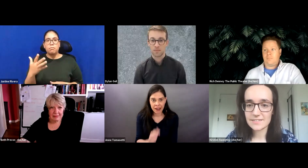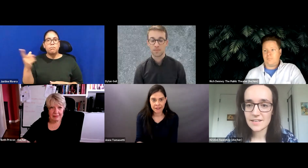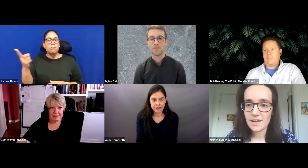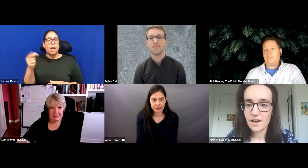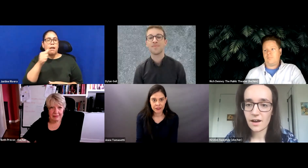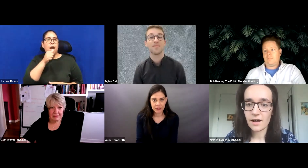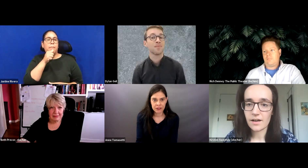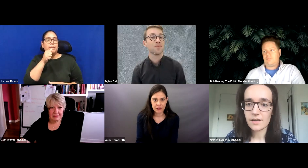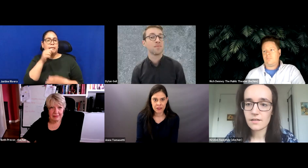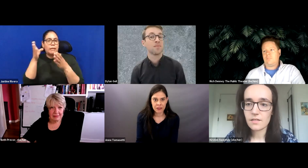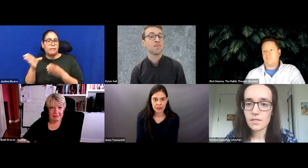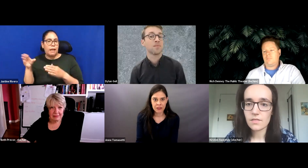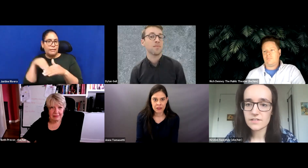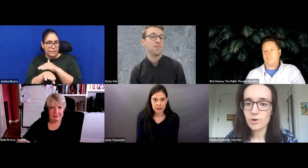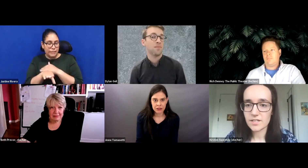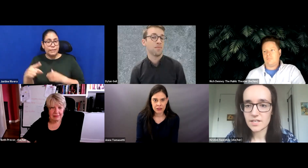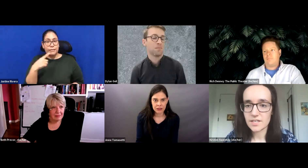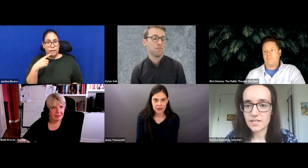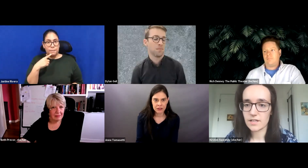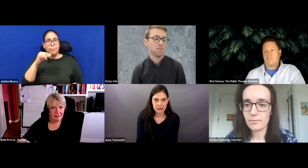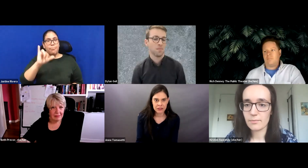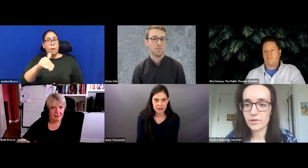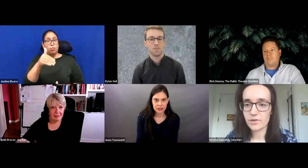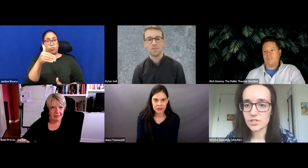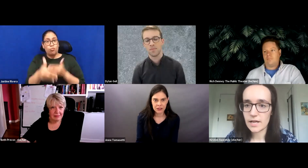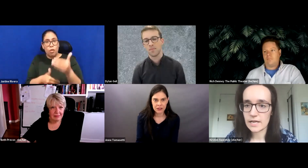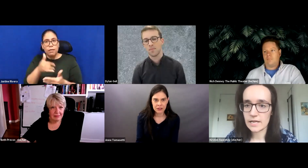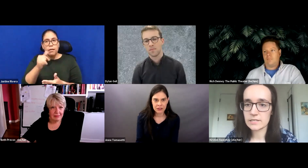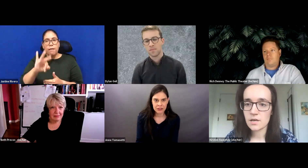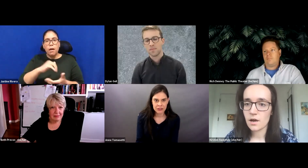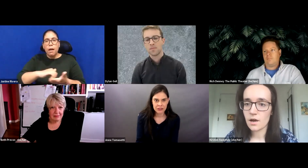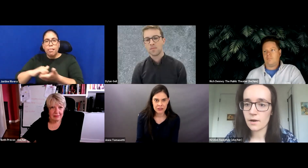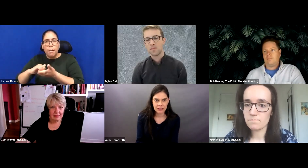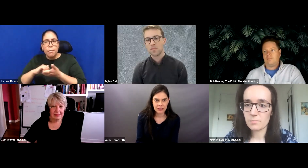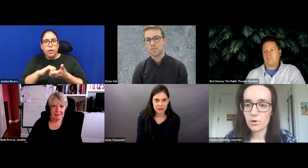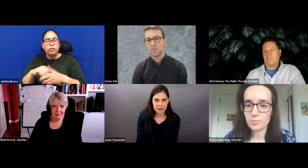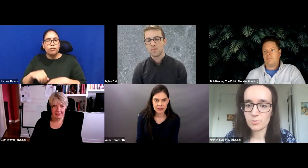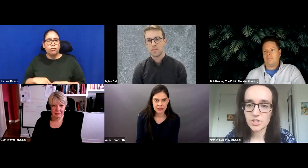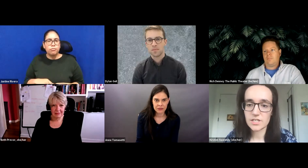says, "This process of collaboration and post